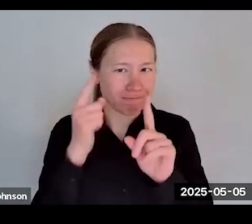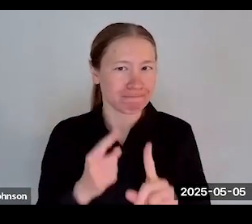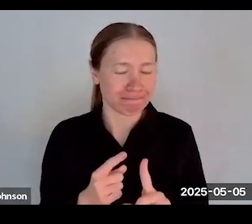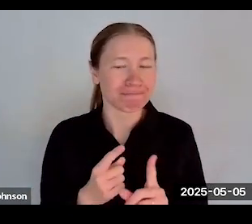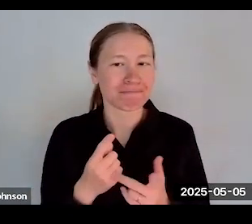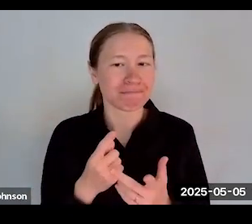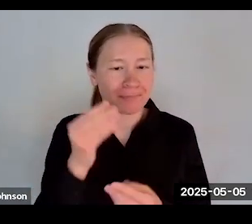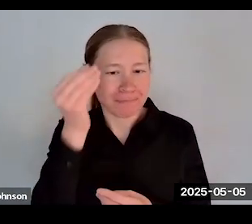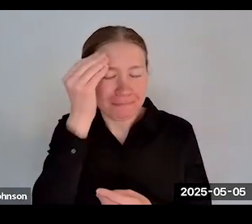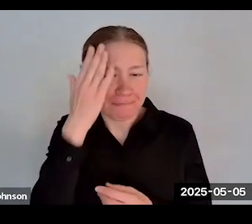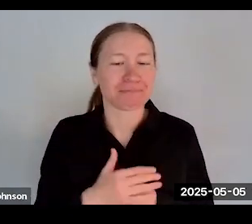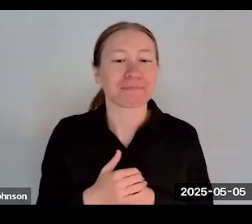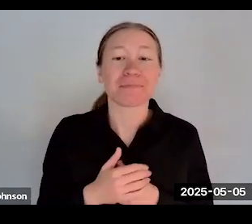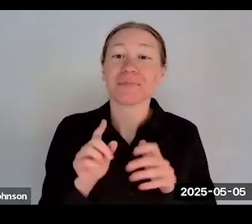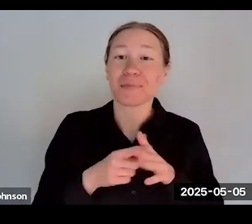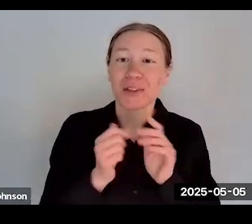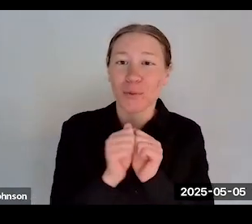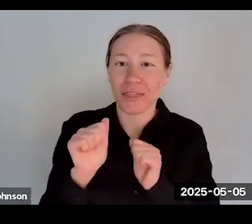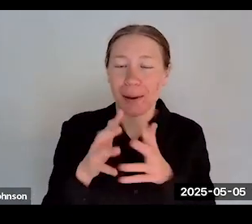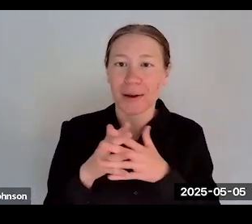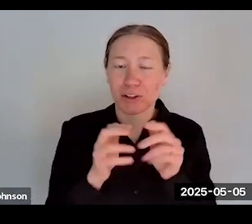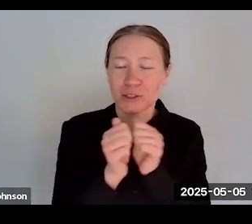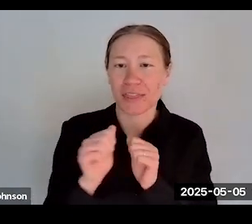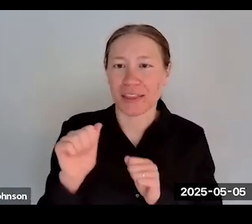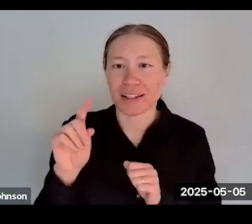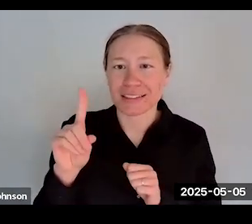So let's get started with the Americans with Disabilities Act, the ADA.